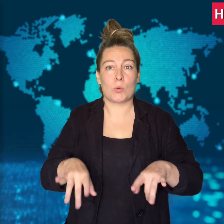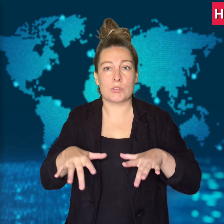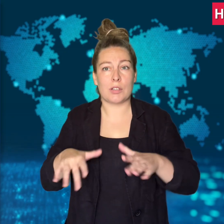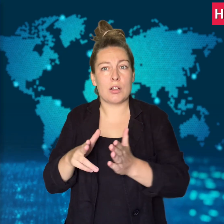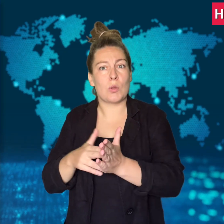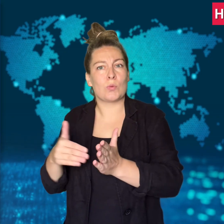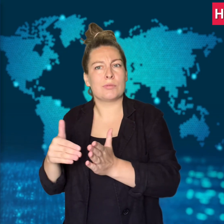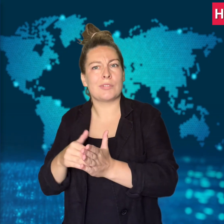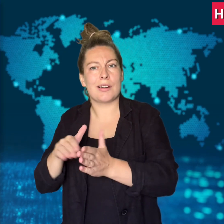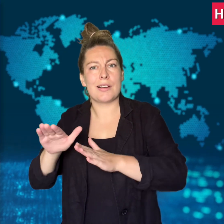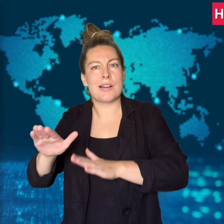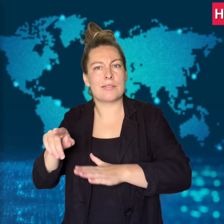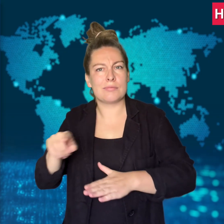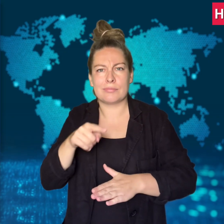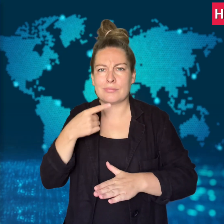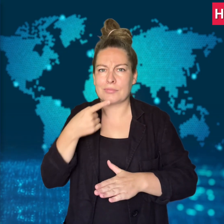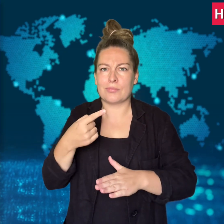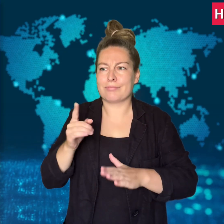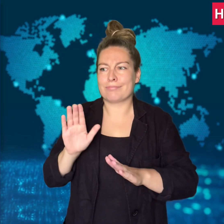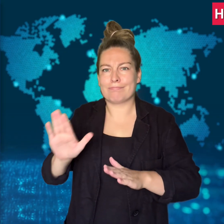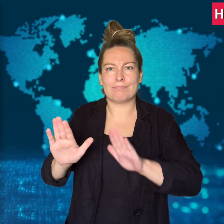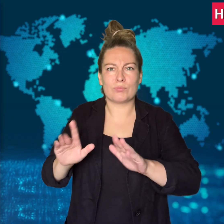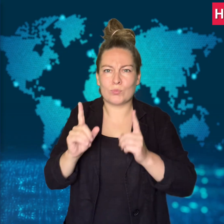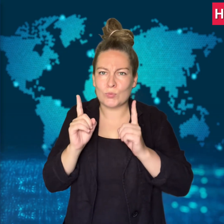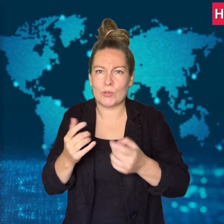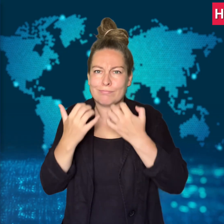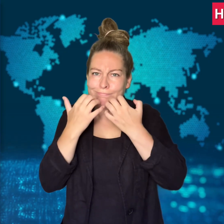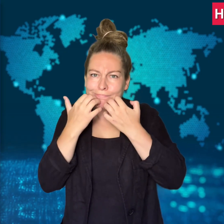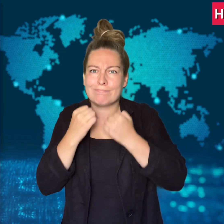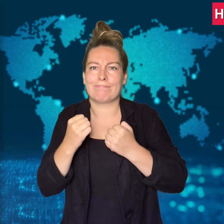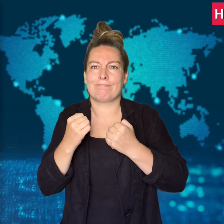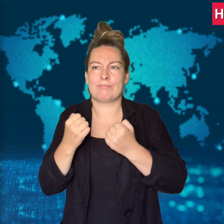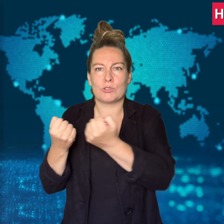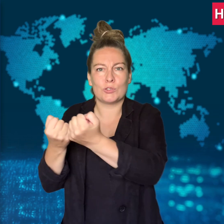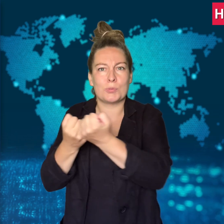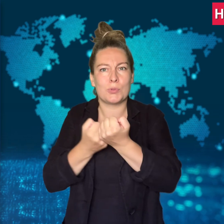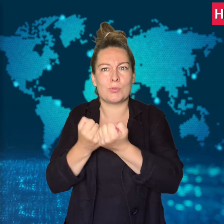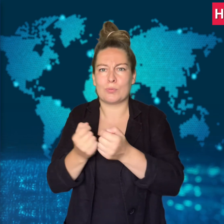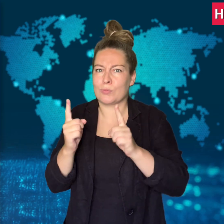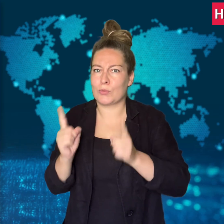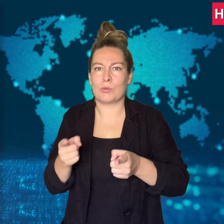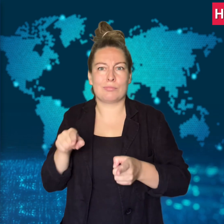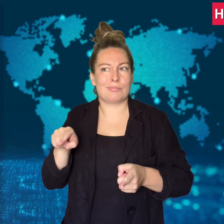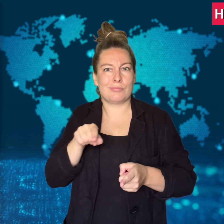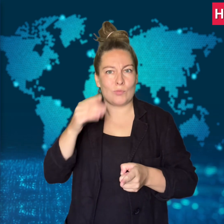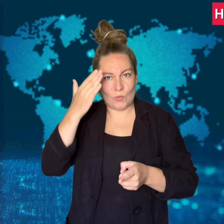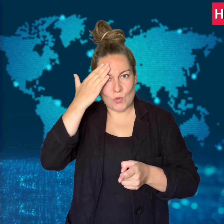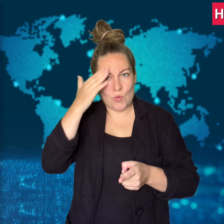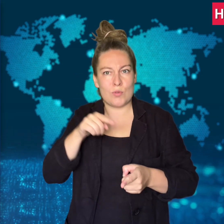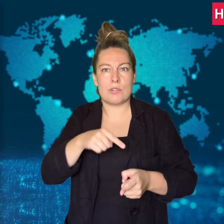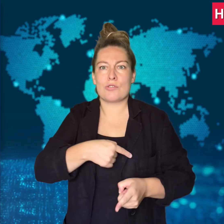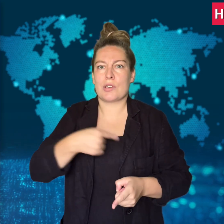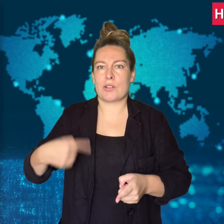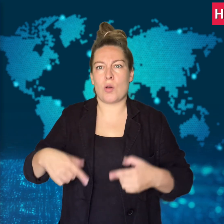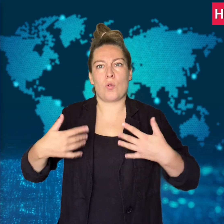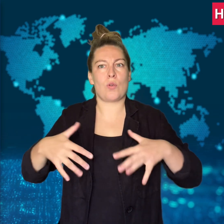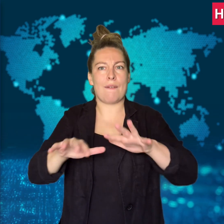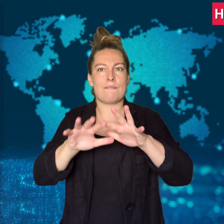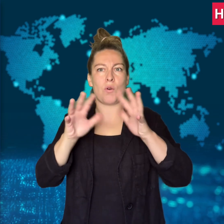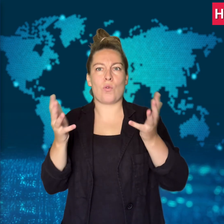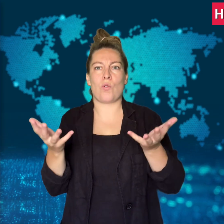interests while recognizing China as a global power. Australian Prime Minister